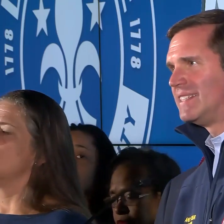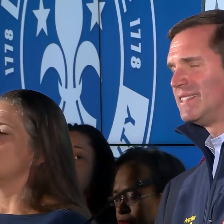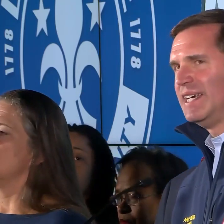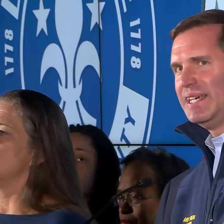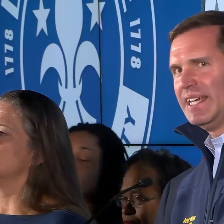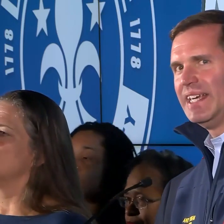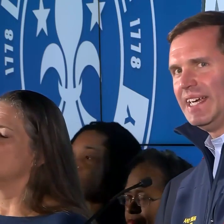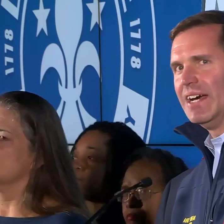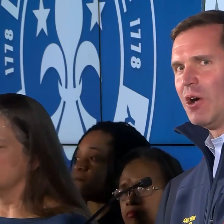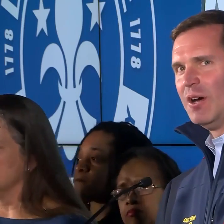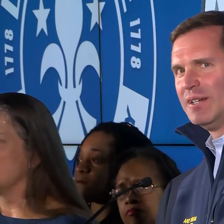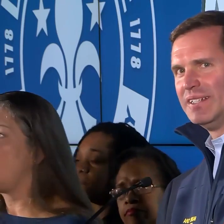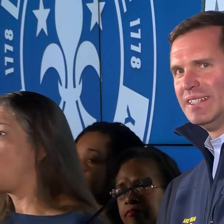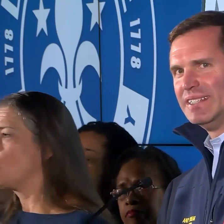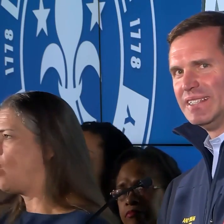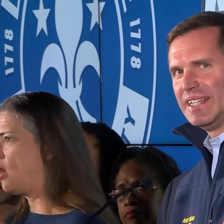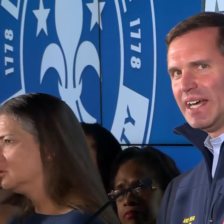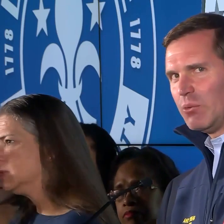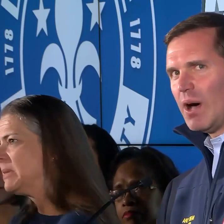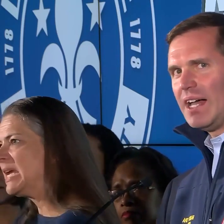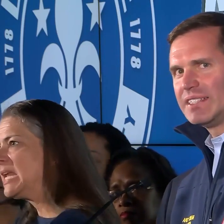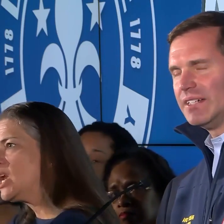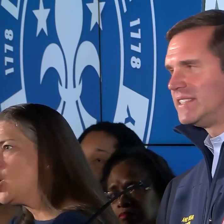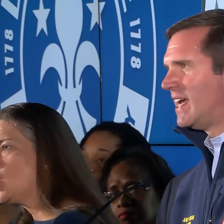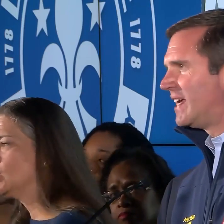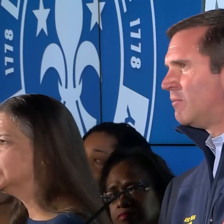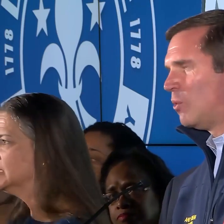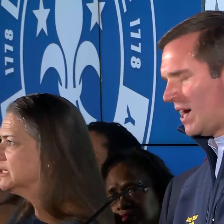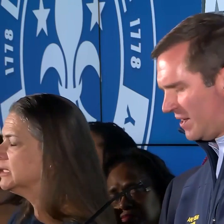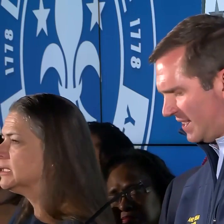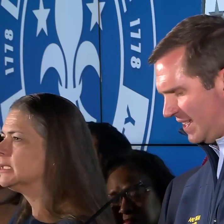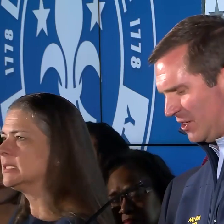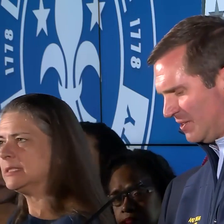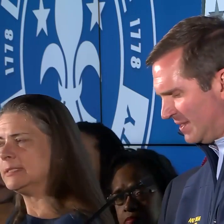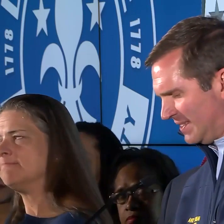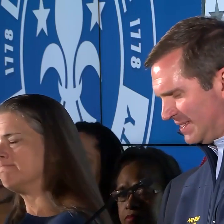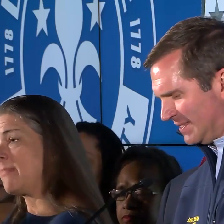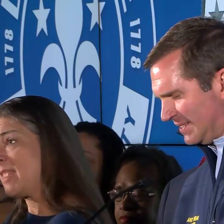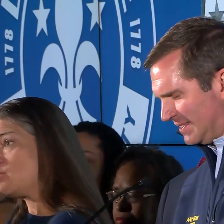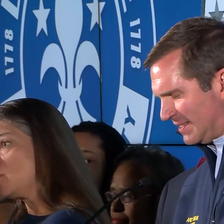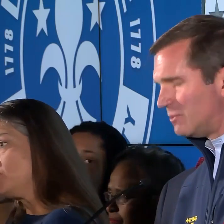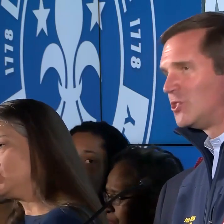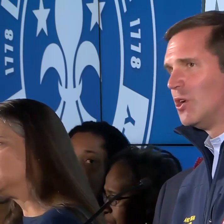to see in the er, that while it's gonna take him *** while to heal, it was so